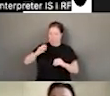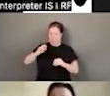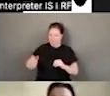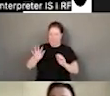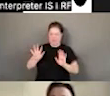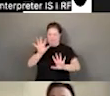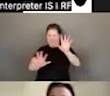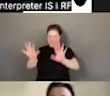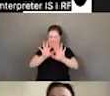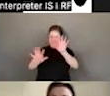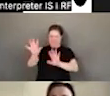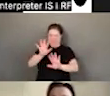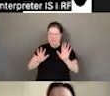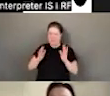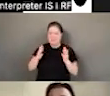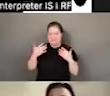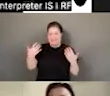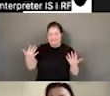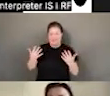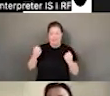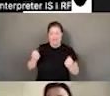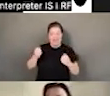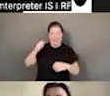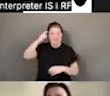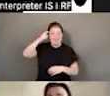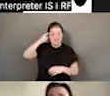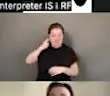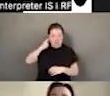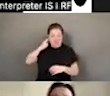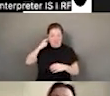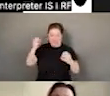People with neurological issues. And that is of course true.